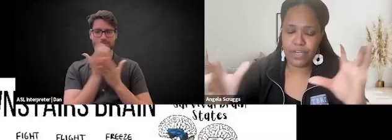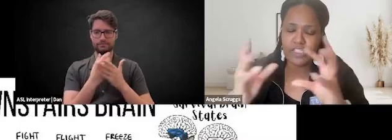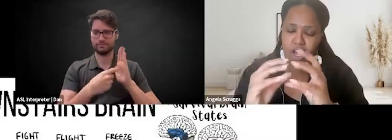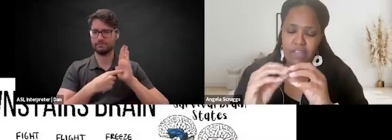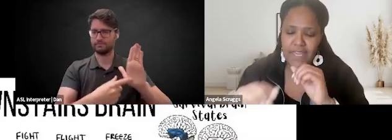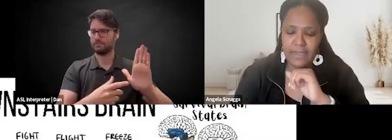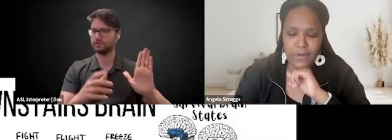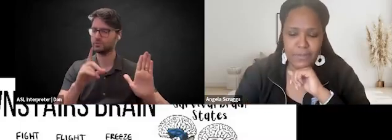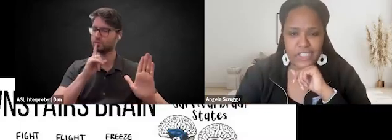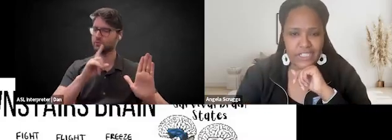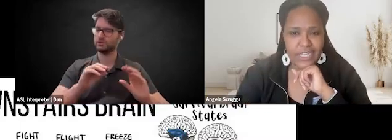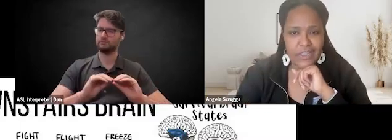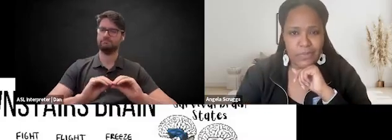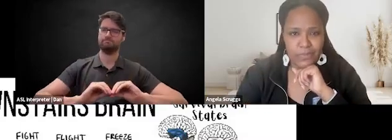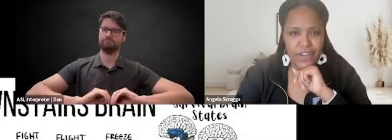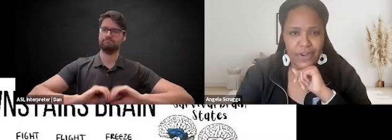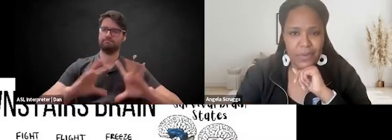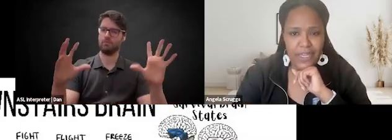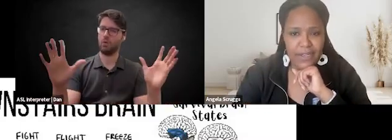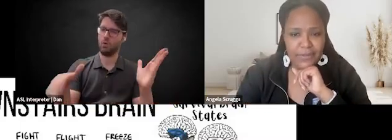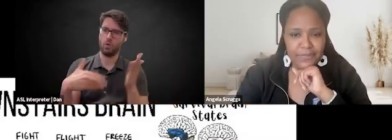it brings all of that information together very well.